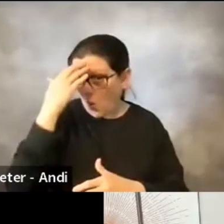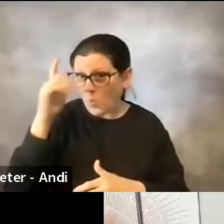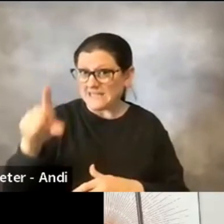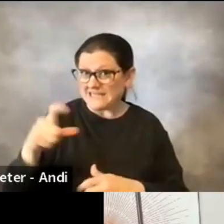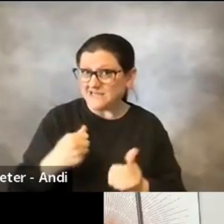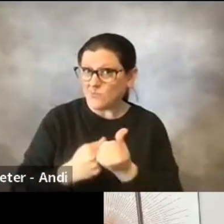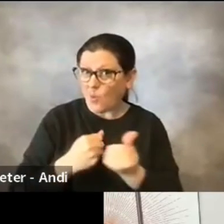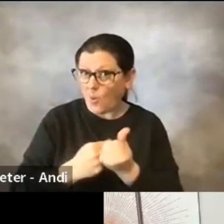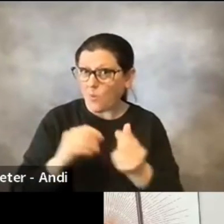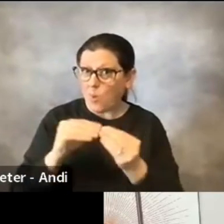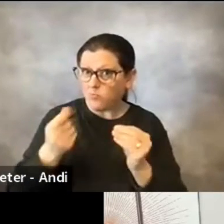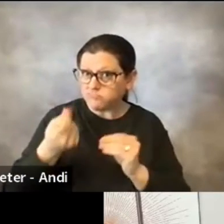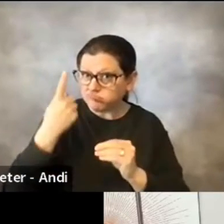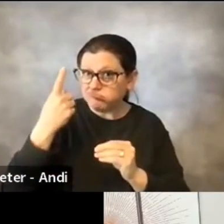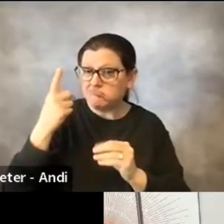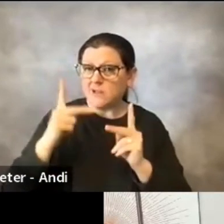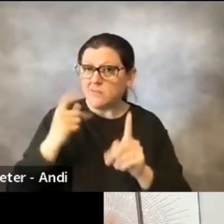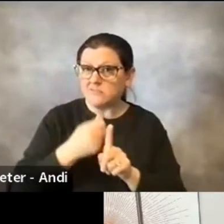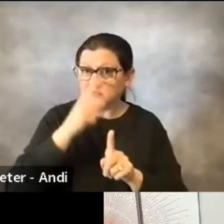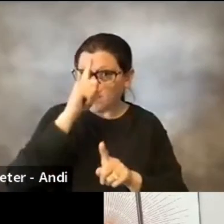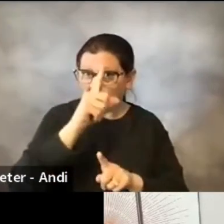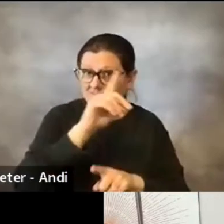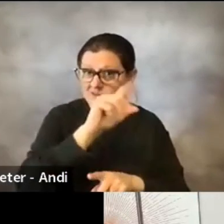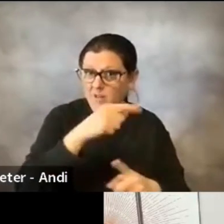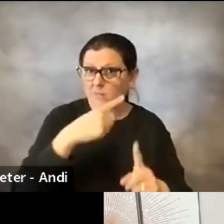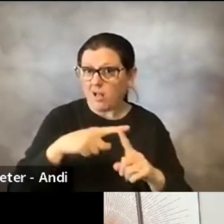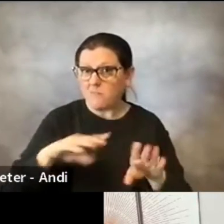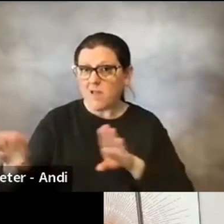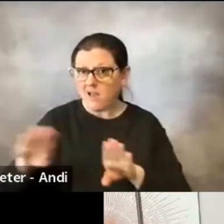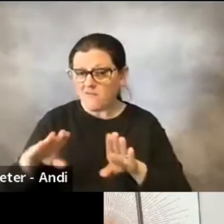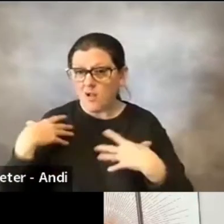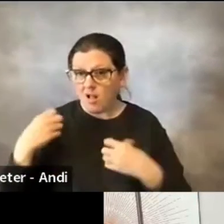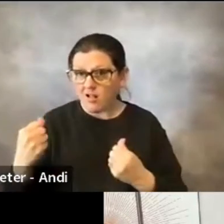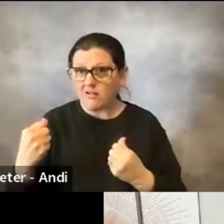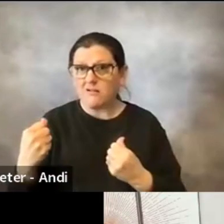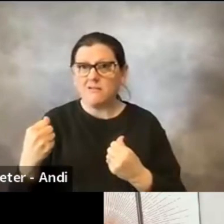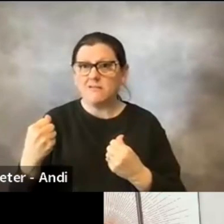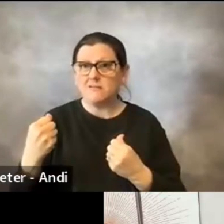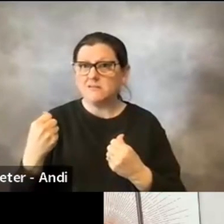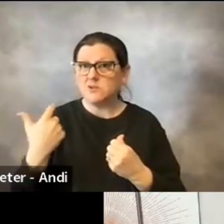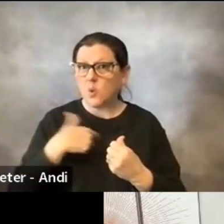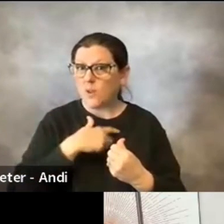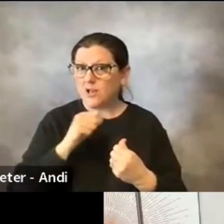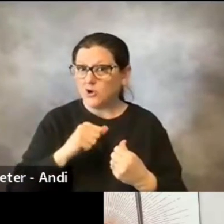understanding of people with cognitive disabilities and behavioral health where we could make some additional impacts in the future?